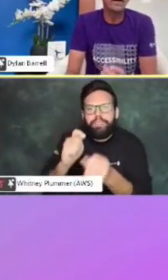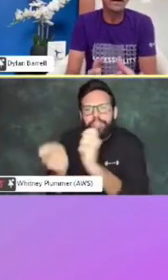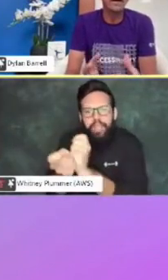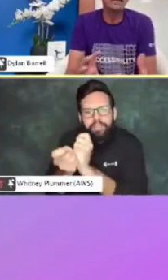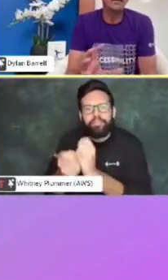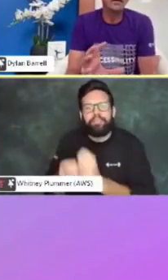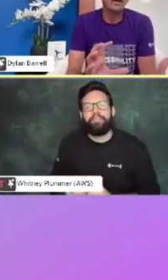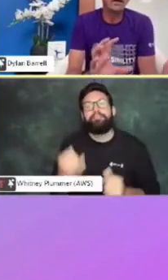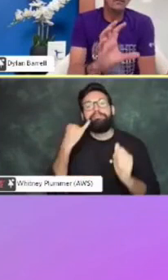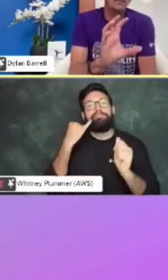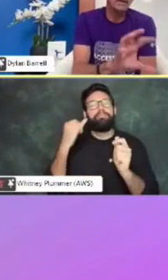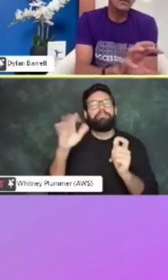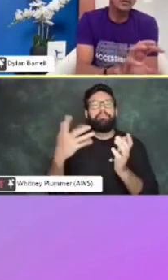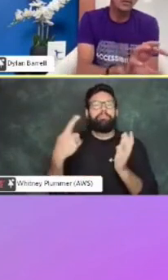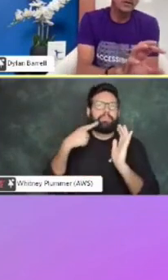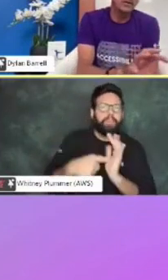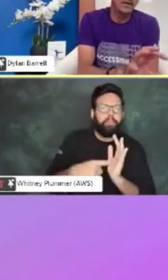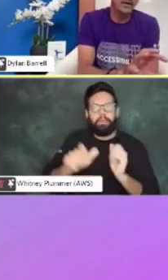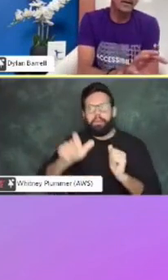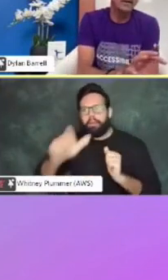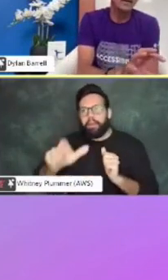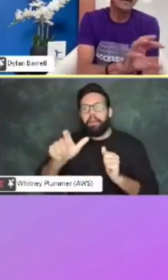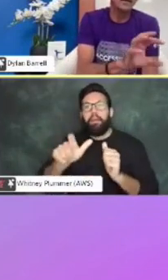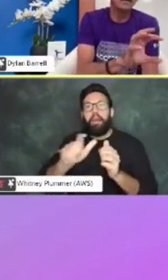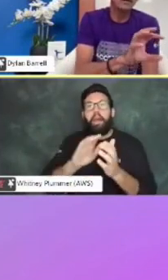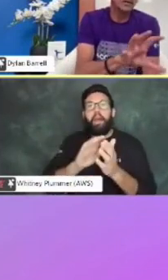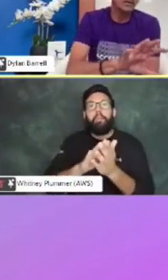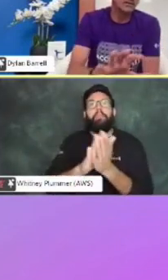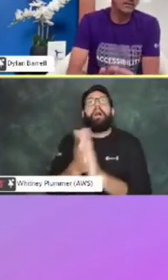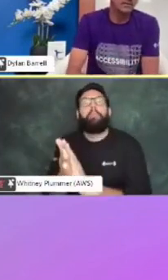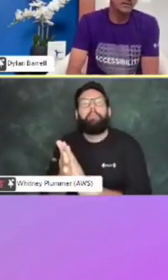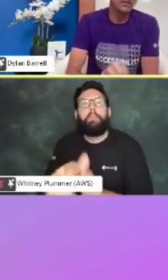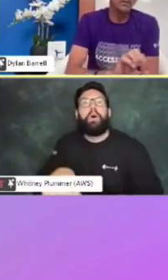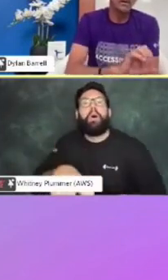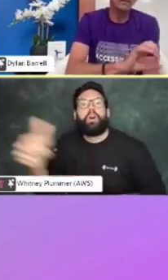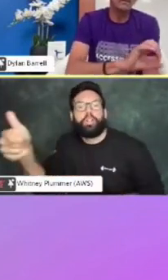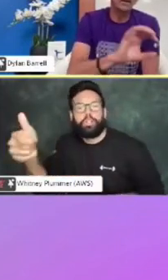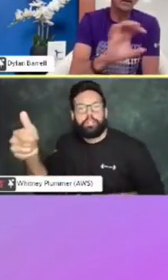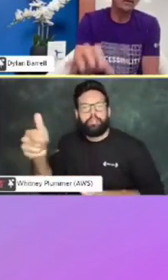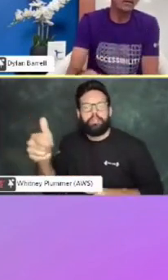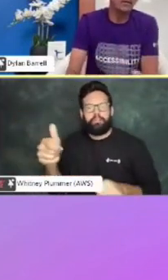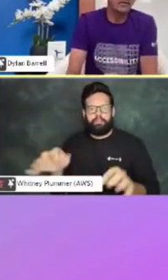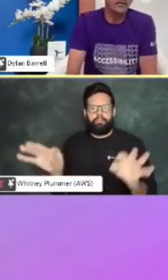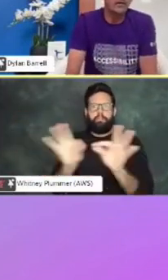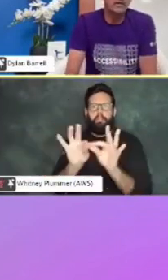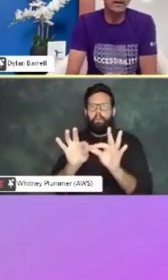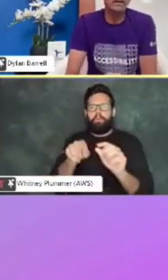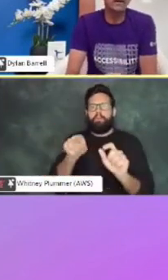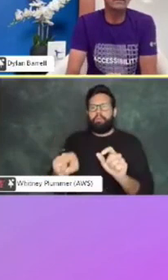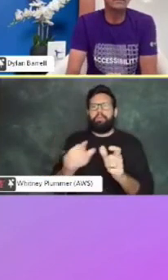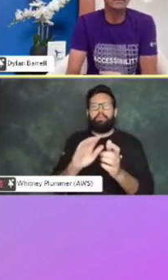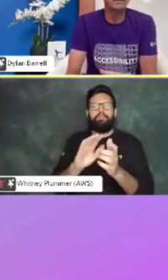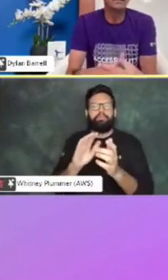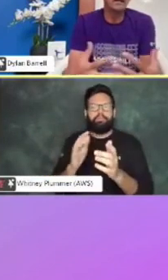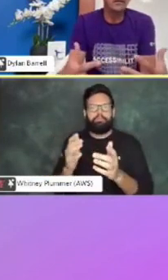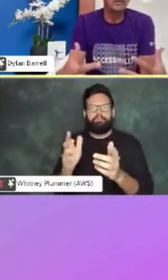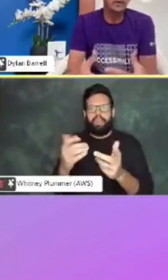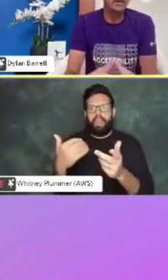and making sure once again that those things are visible. So where your focus outline needs to be there,